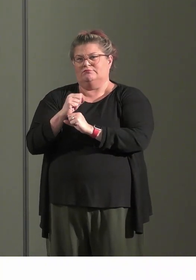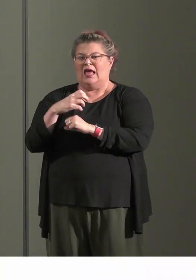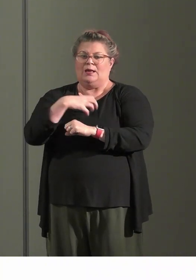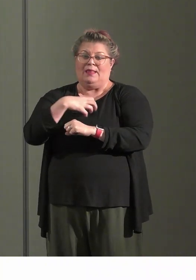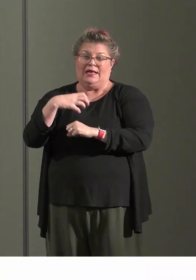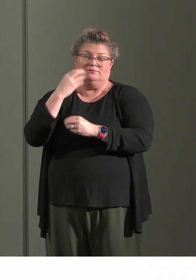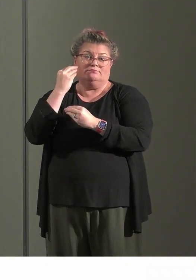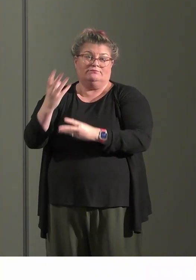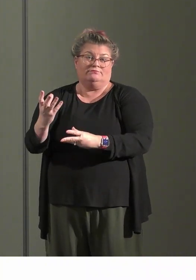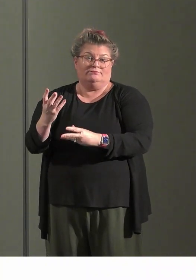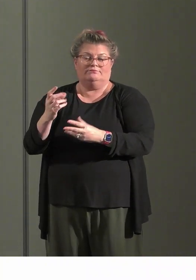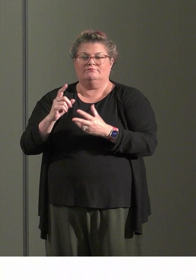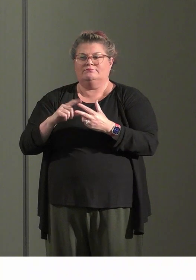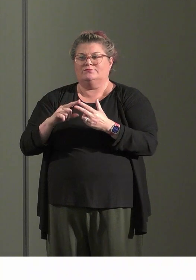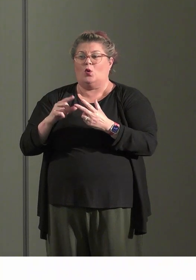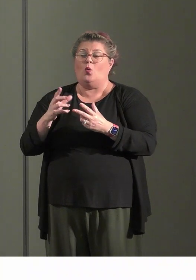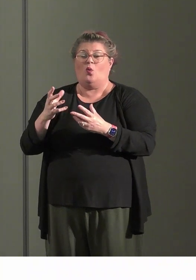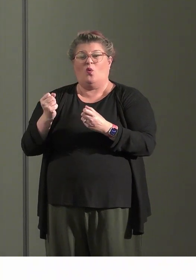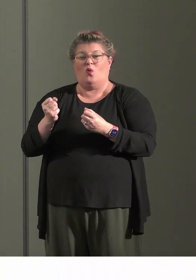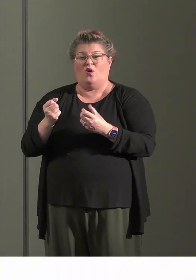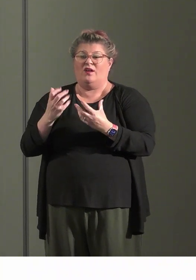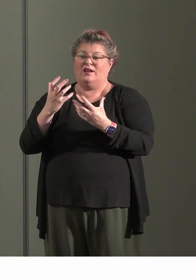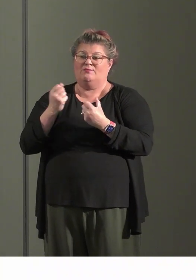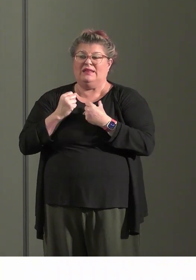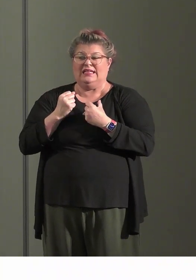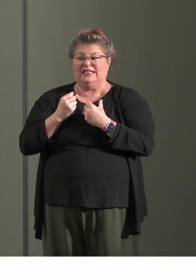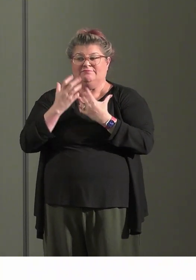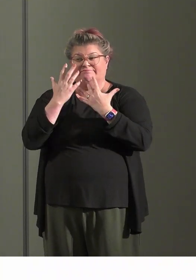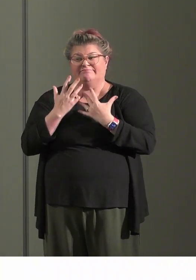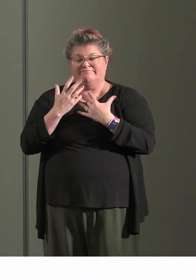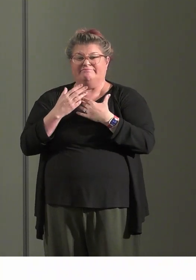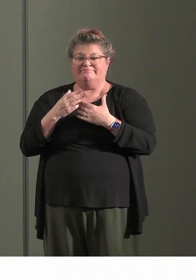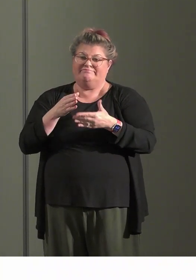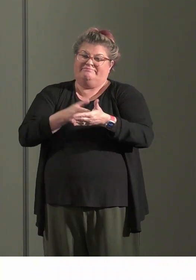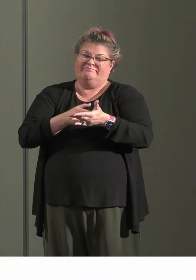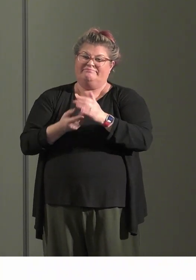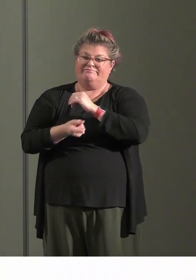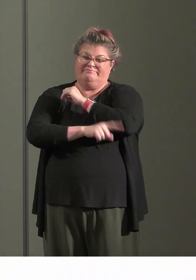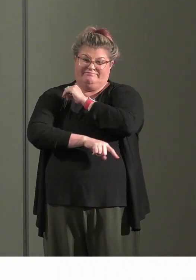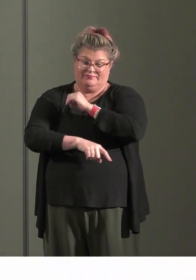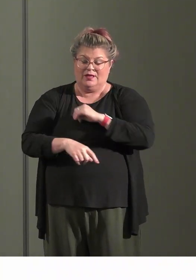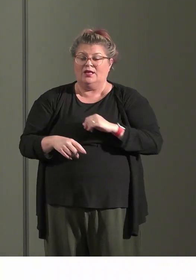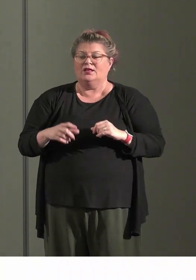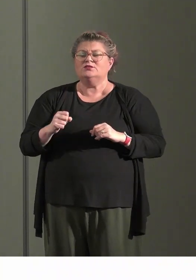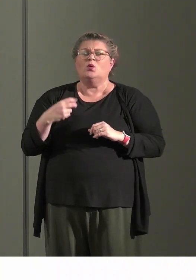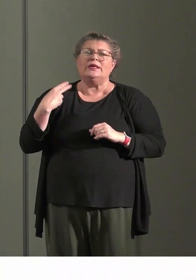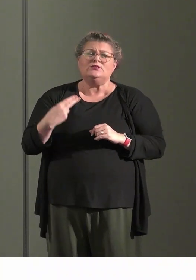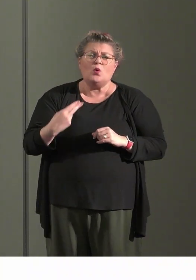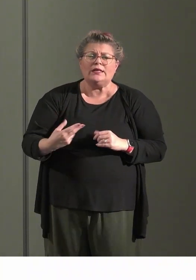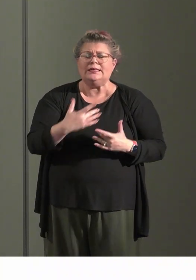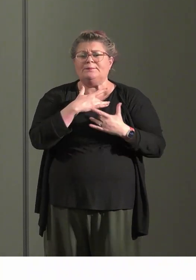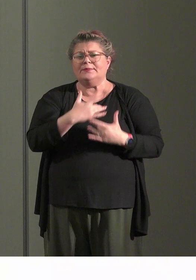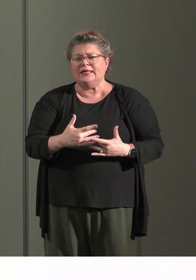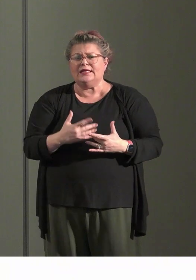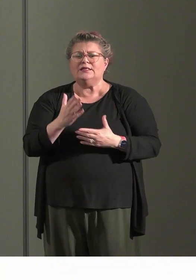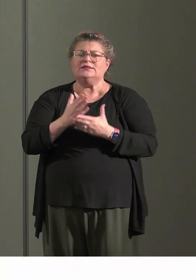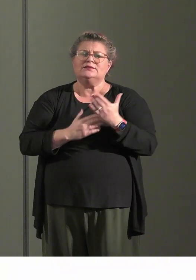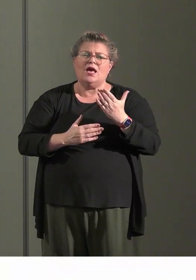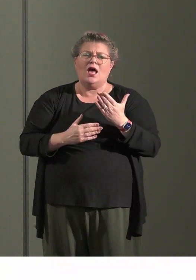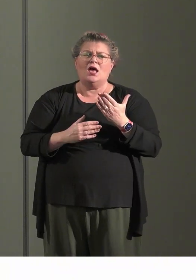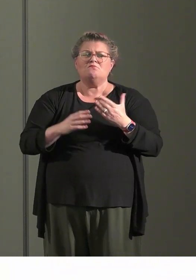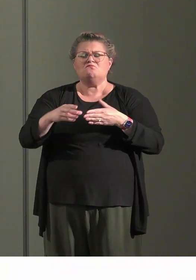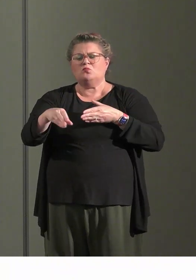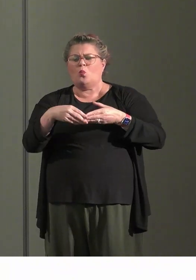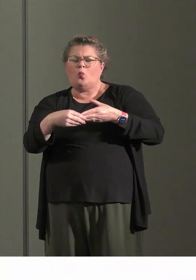or enforcement activity. It is practically some degree of grace period there is ramping